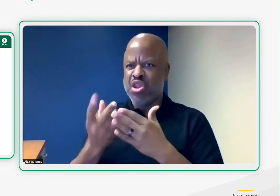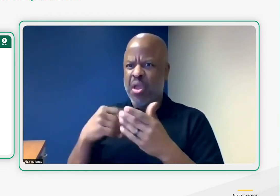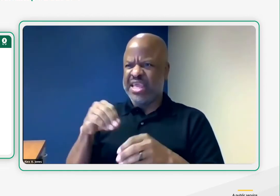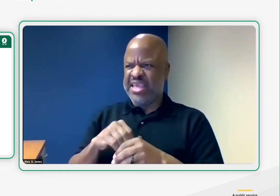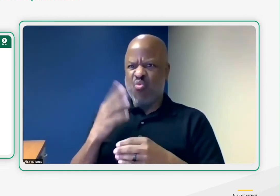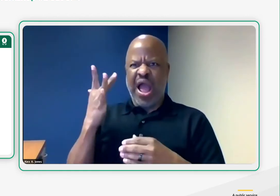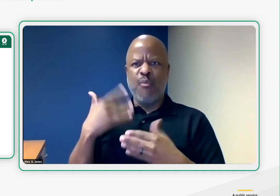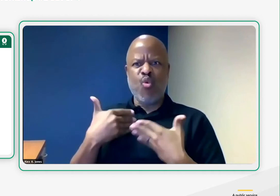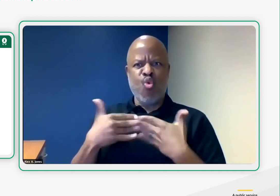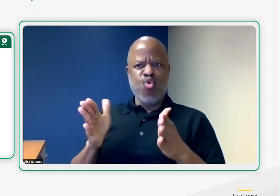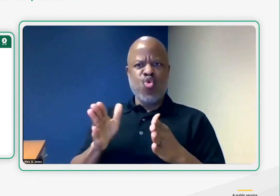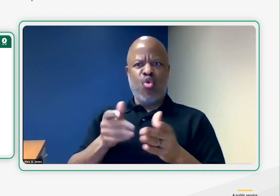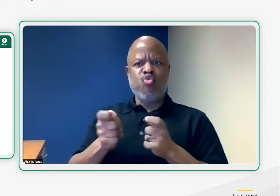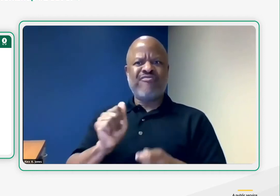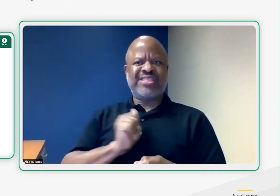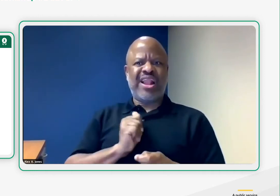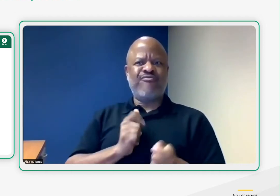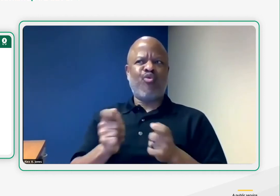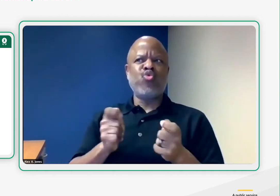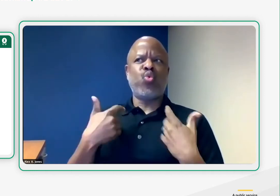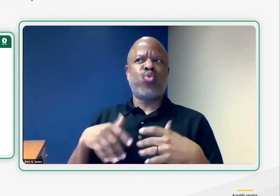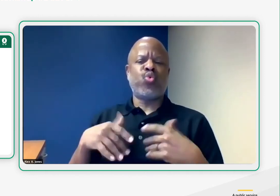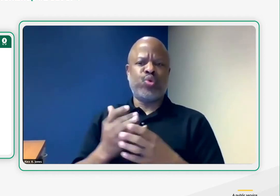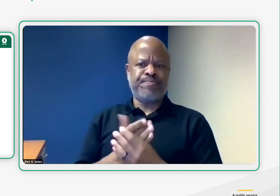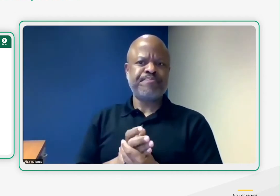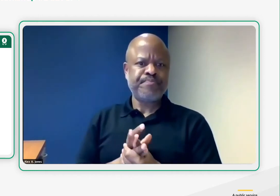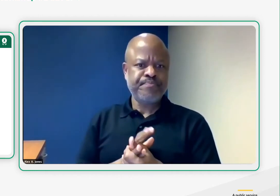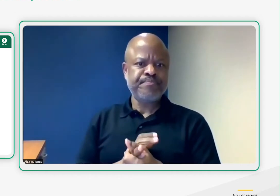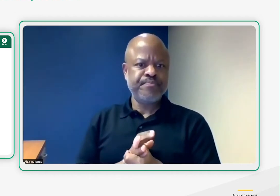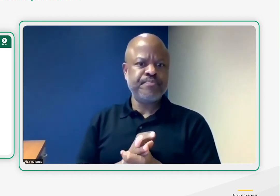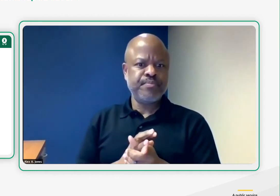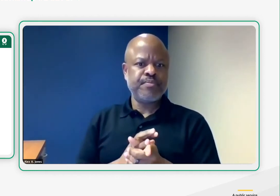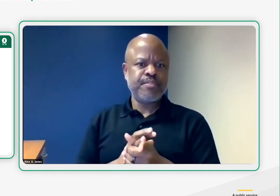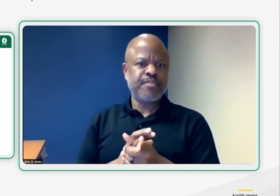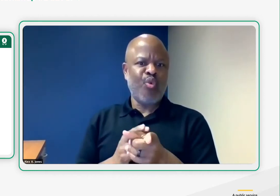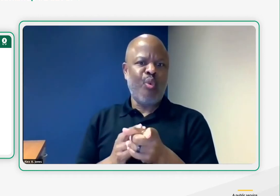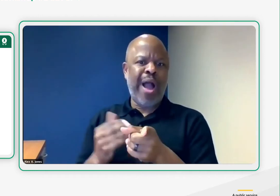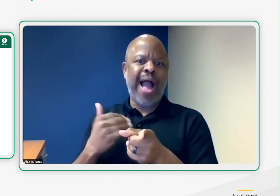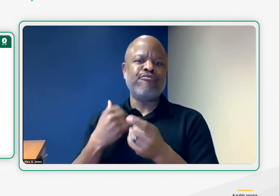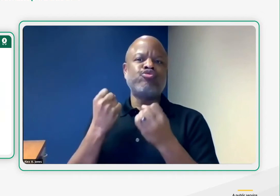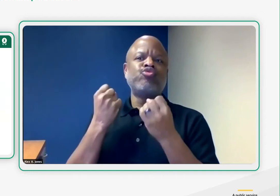that was a really tough time to lose control of yourself and to lose that self-regulation.